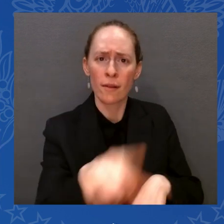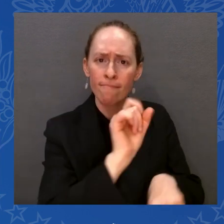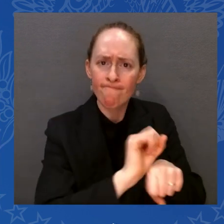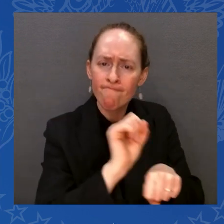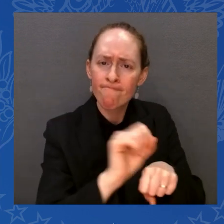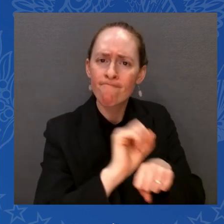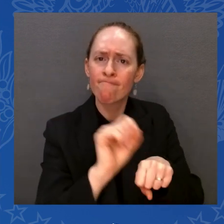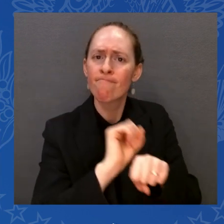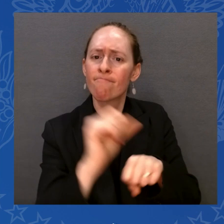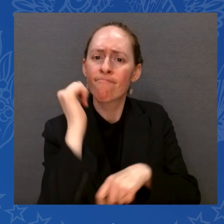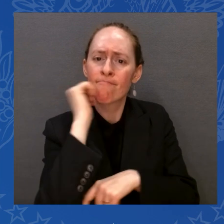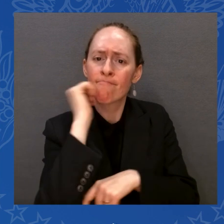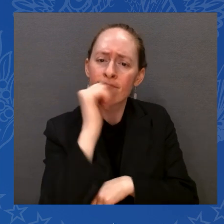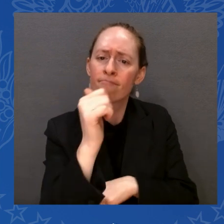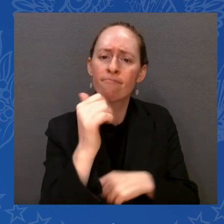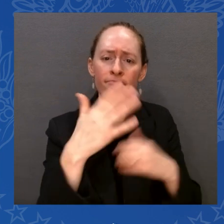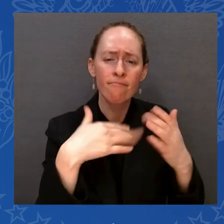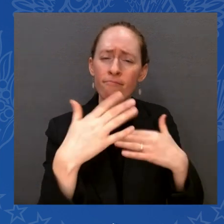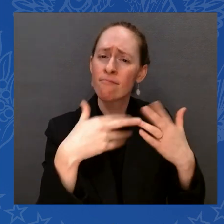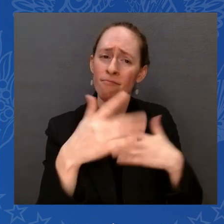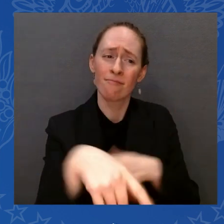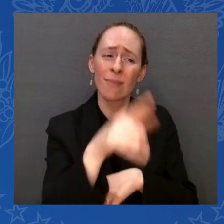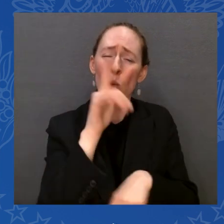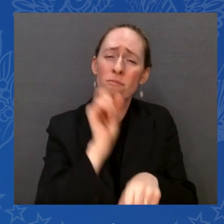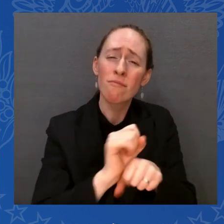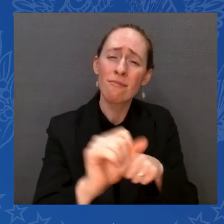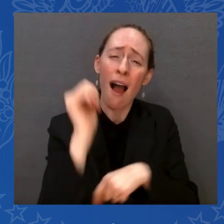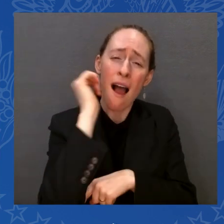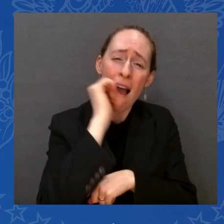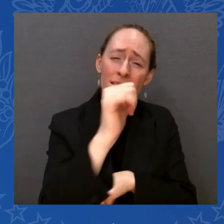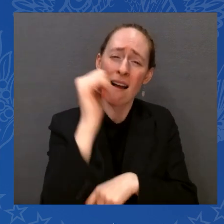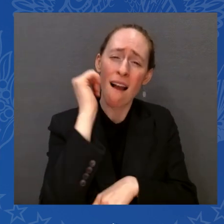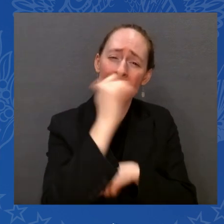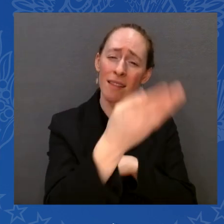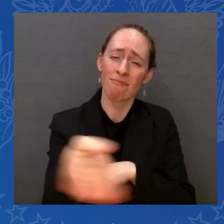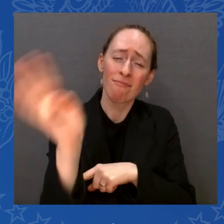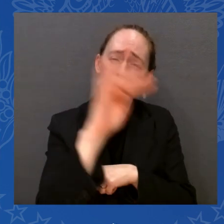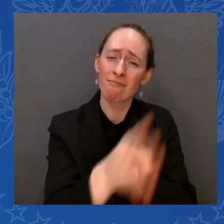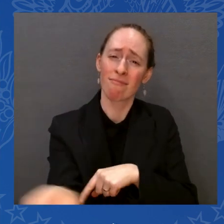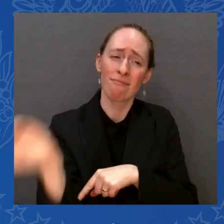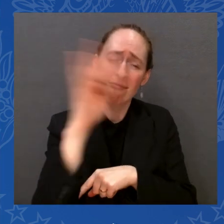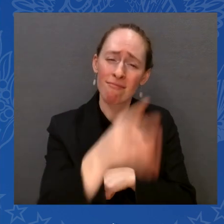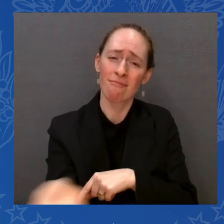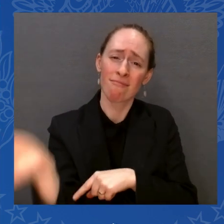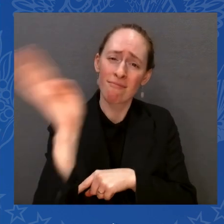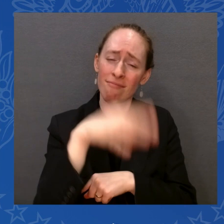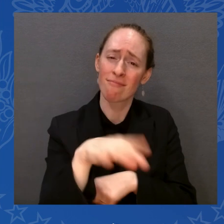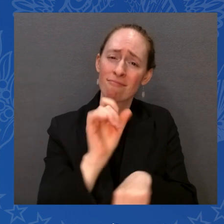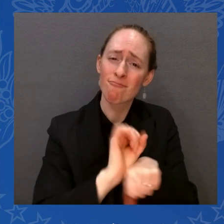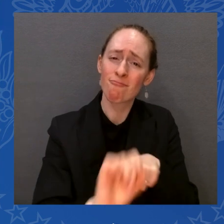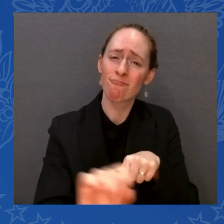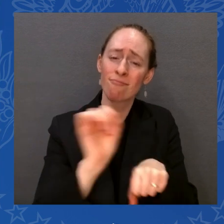just trying to get an honest living. You know, my dad used to have an expression. He wasn't a college guy. He regretted he never got to go to college.